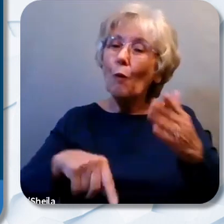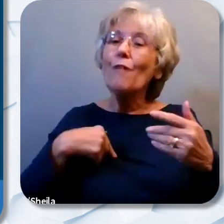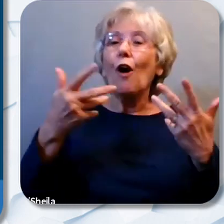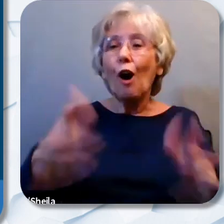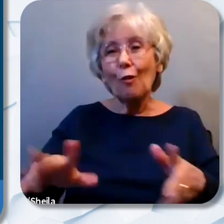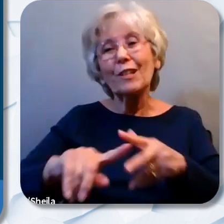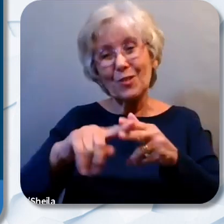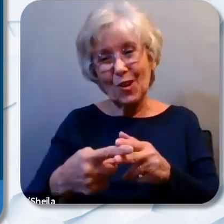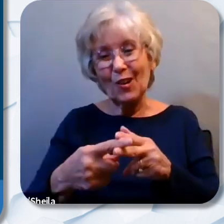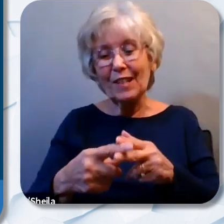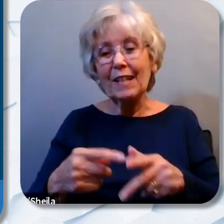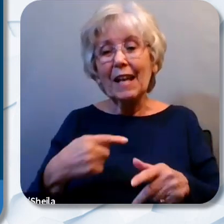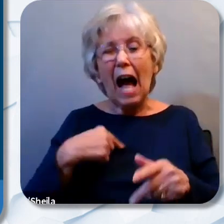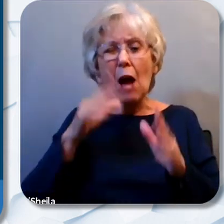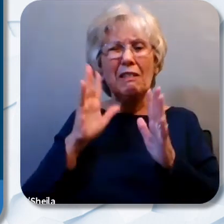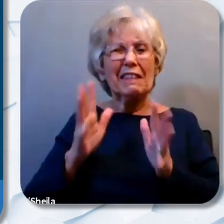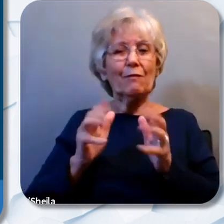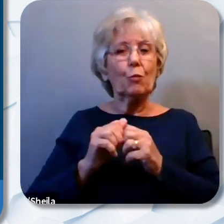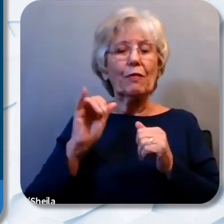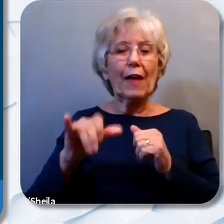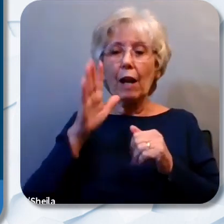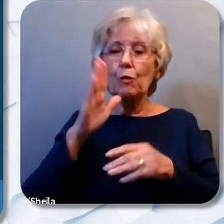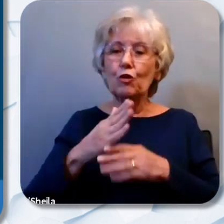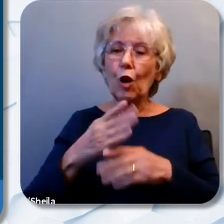And i'm going to leave it at that and share this last piece with you,